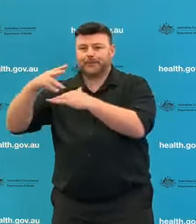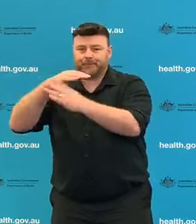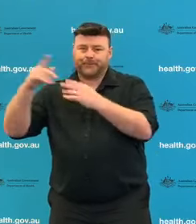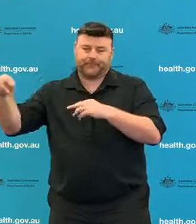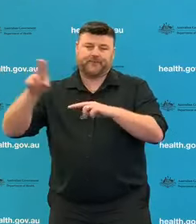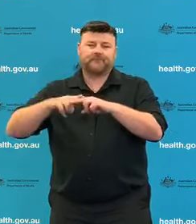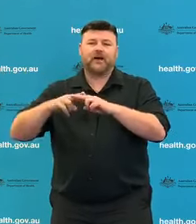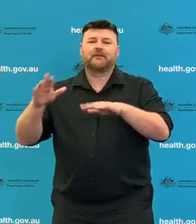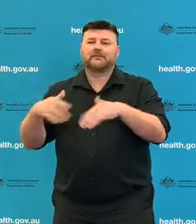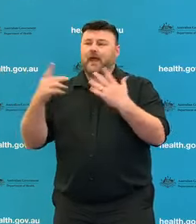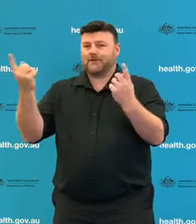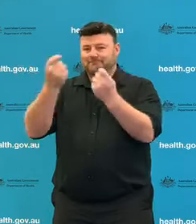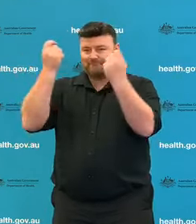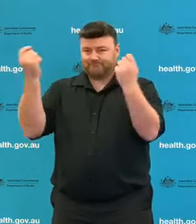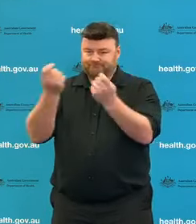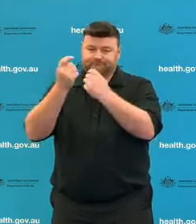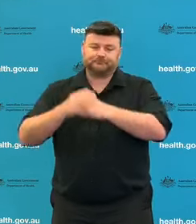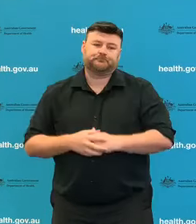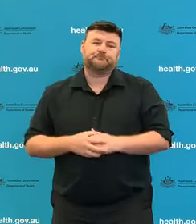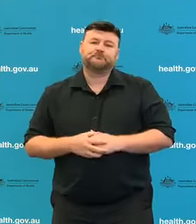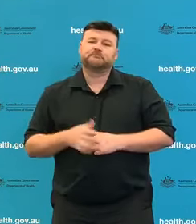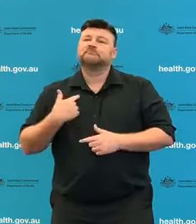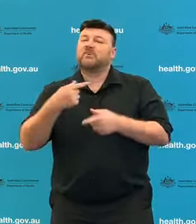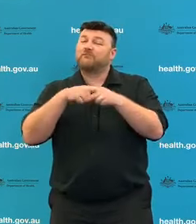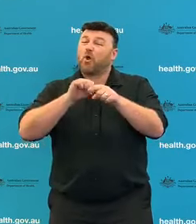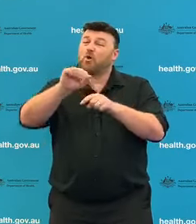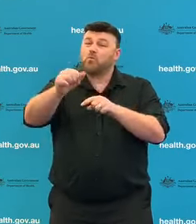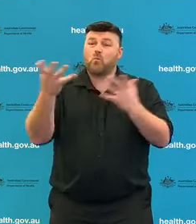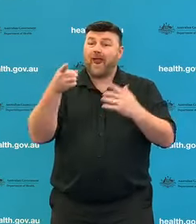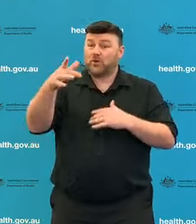restrictions that exist within the state and territory where you live.